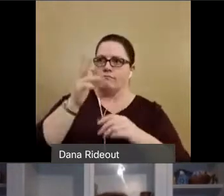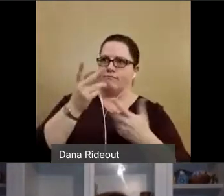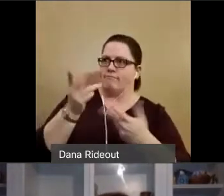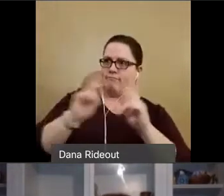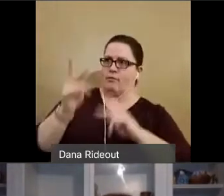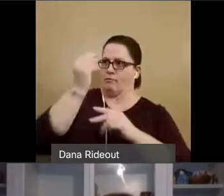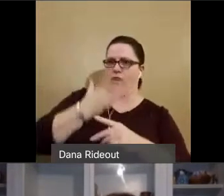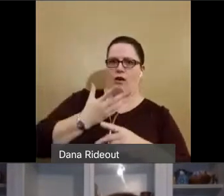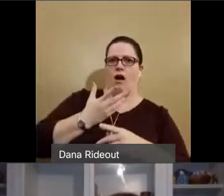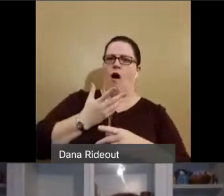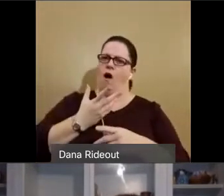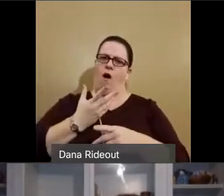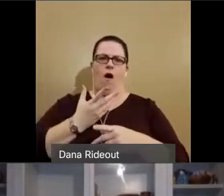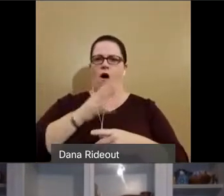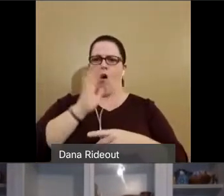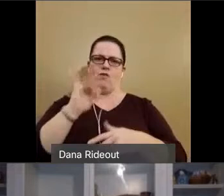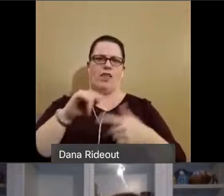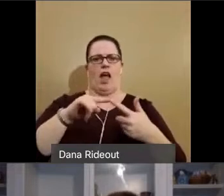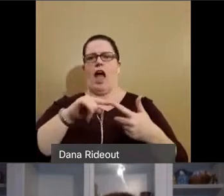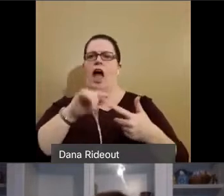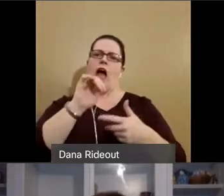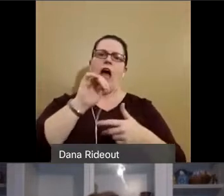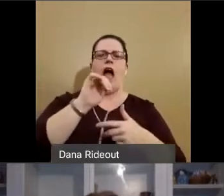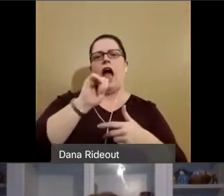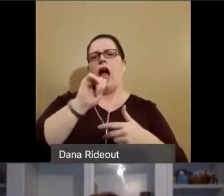the AstraZeneca 1 is the 1 I want, because it's been tested on people like me,